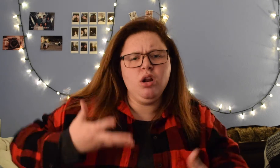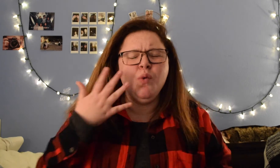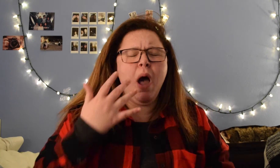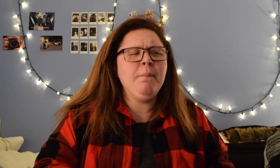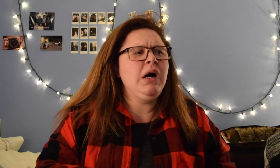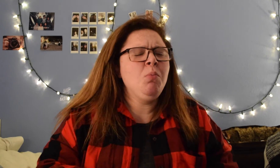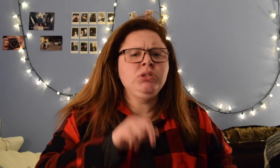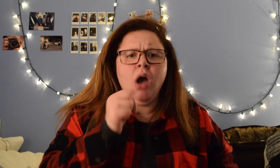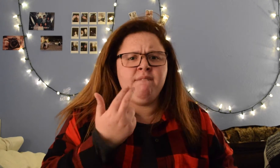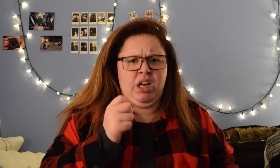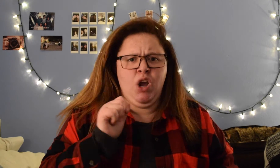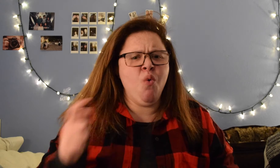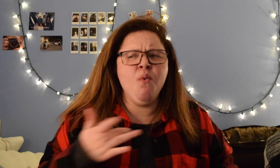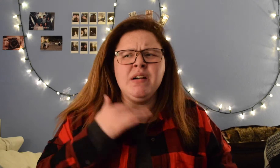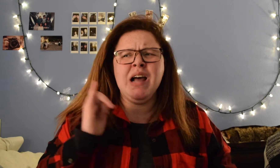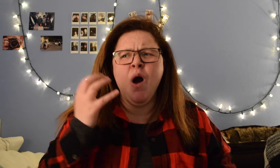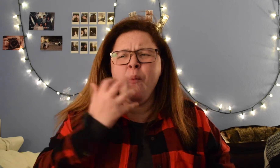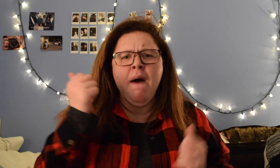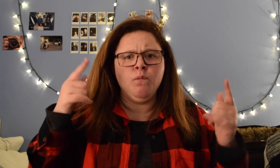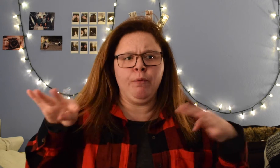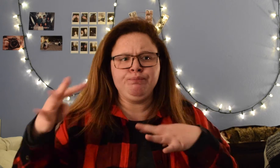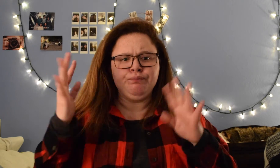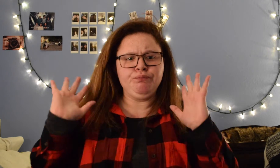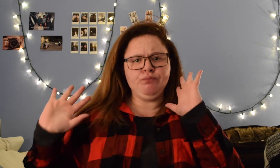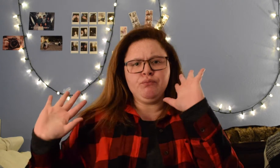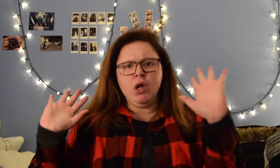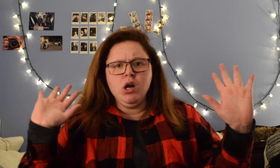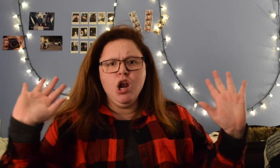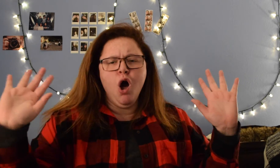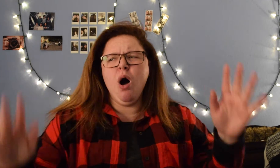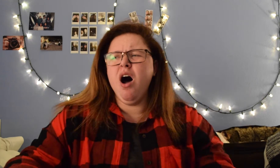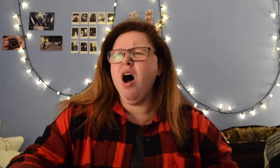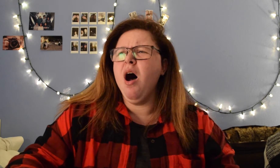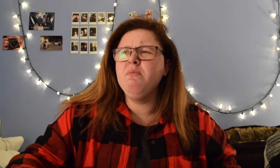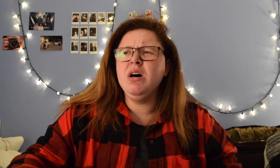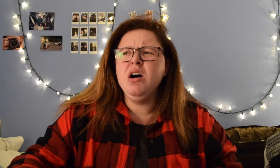If you know what I mean. It wasn't funny at all I hated the idea of being humilated in front of people and they were trying to avoid me